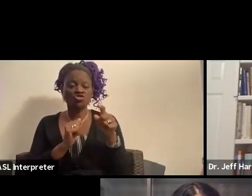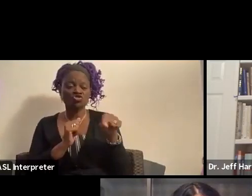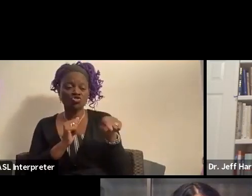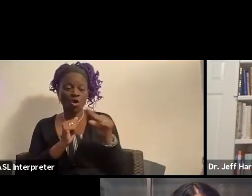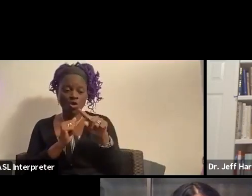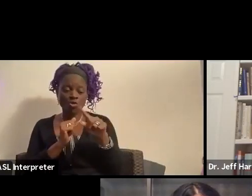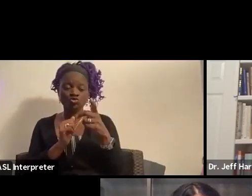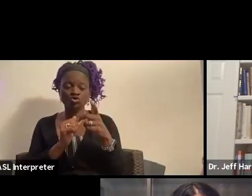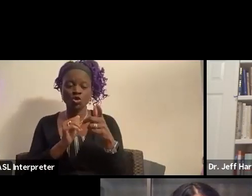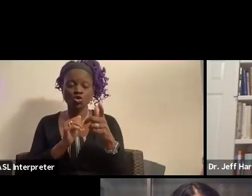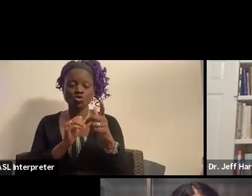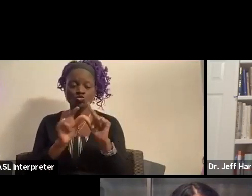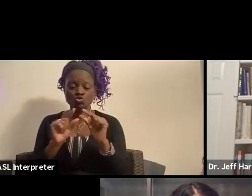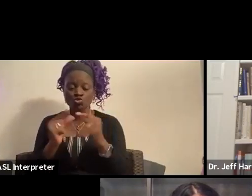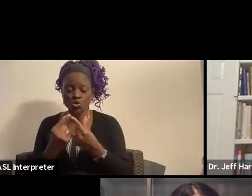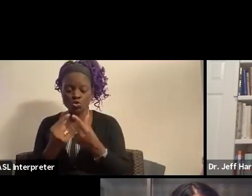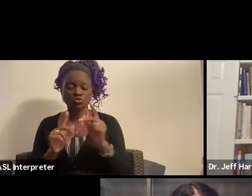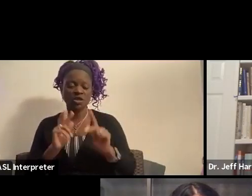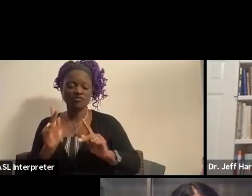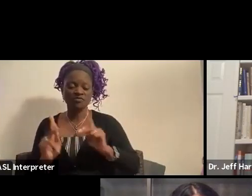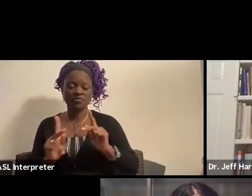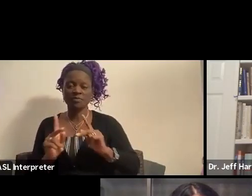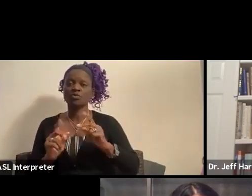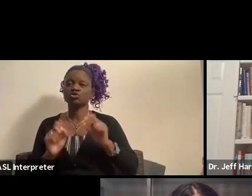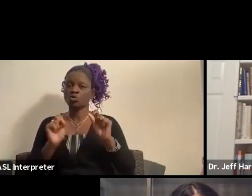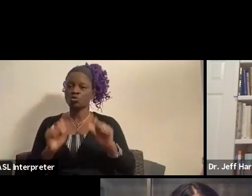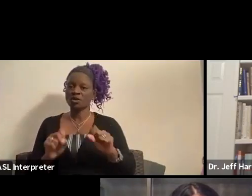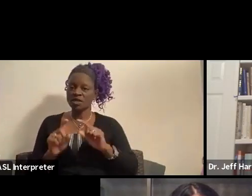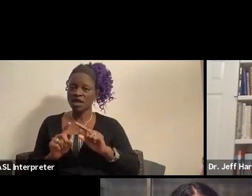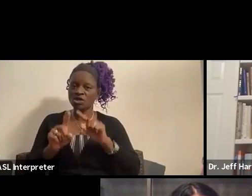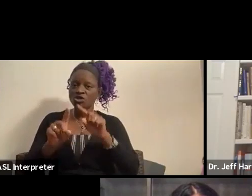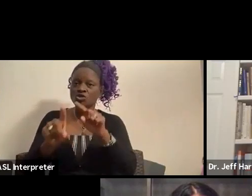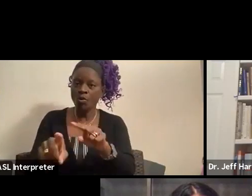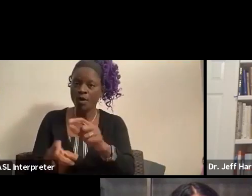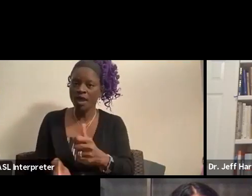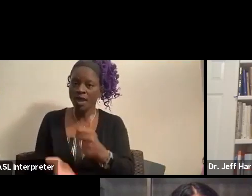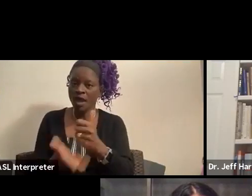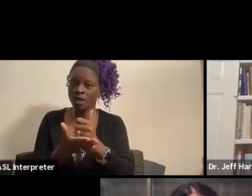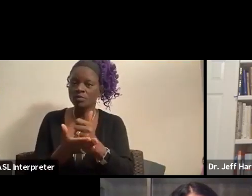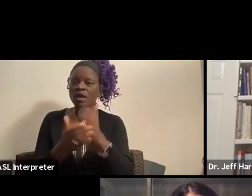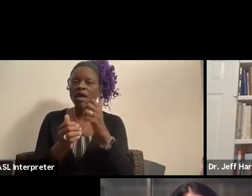We are doing our best to try and make sure that everyone in Sonoma County has access to the vaccine.